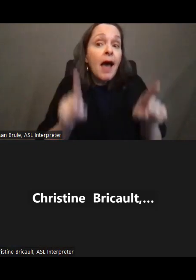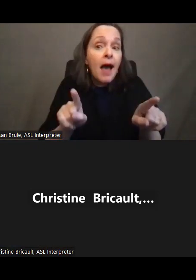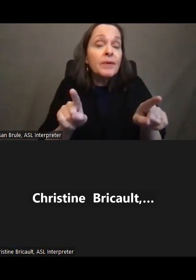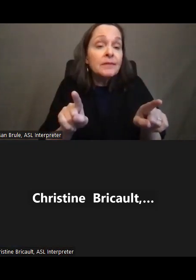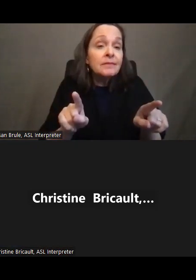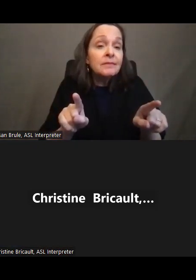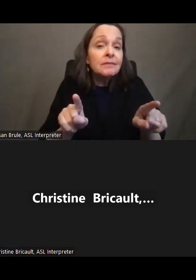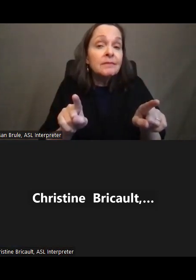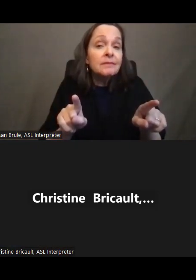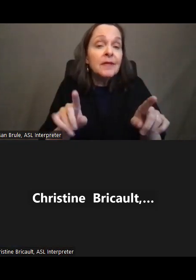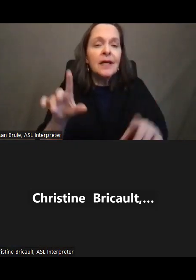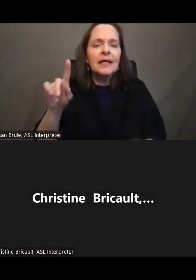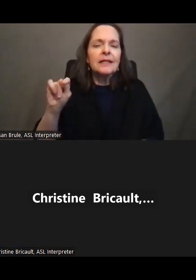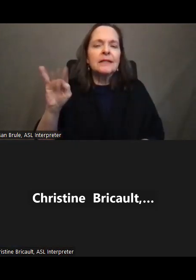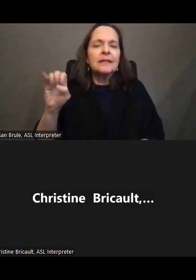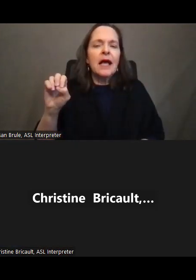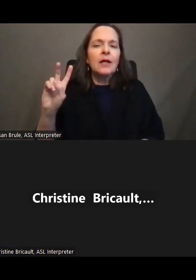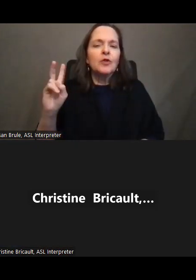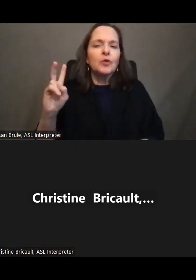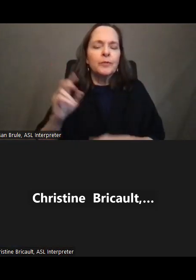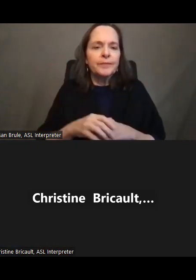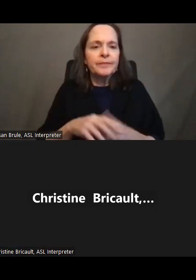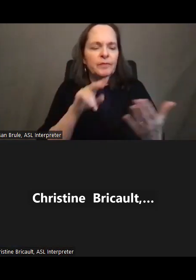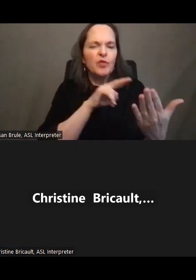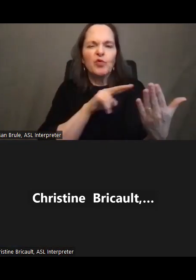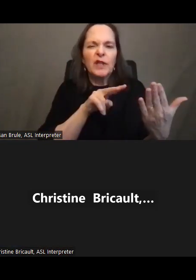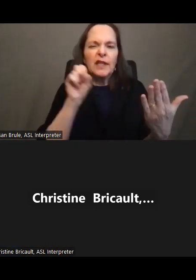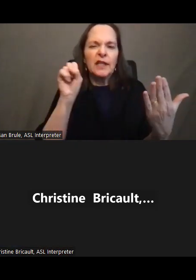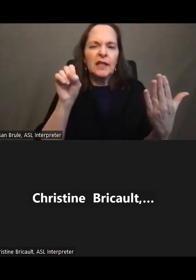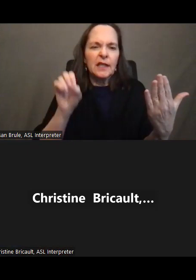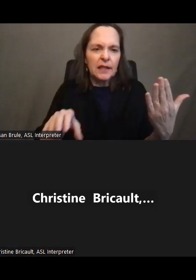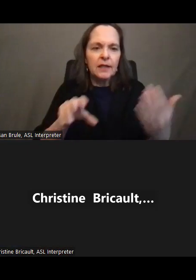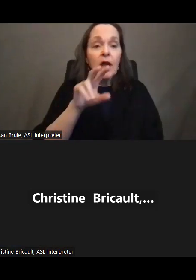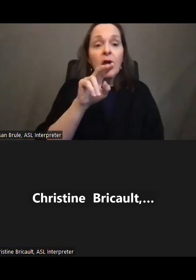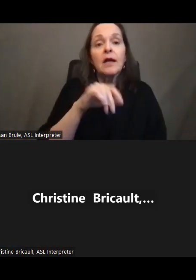Norman is a newly-appointed member of the historical commission.